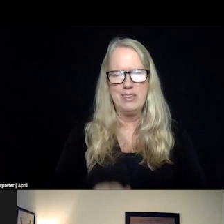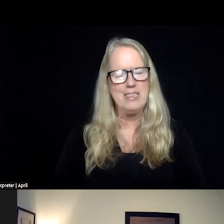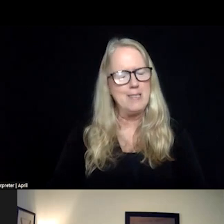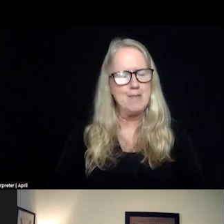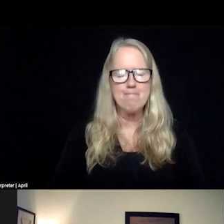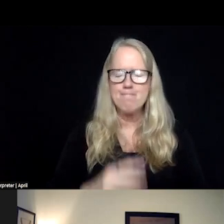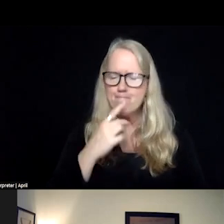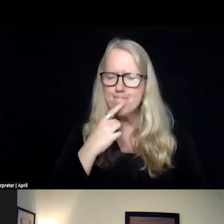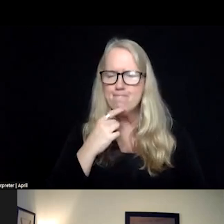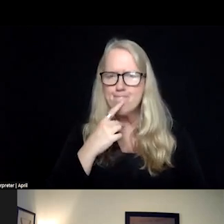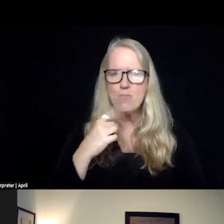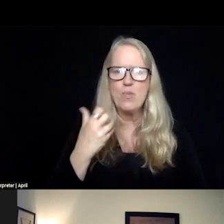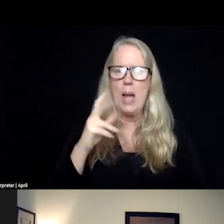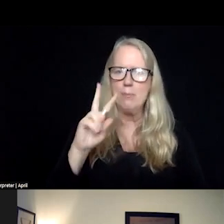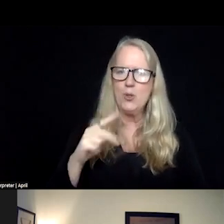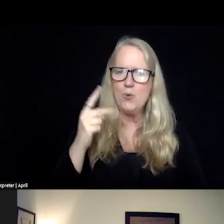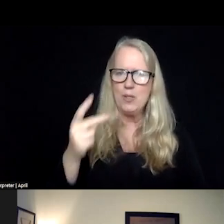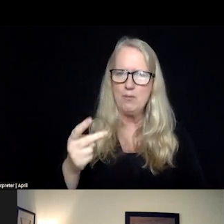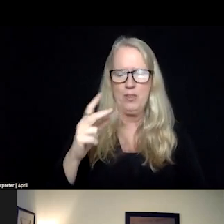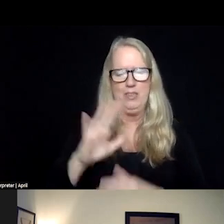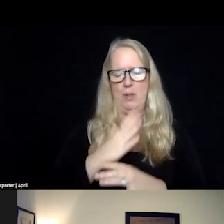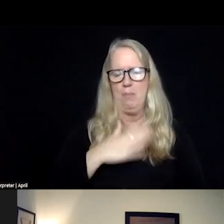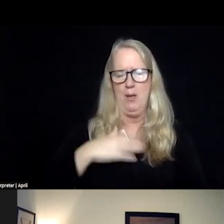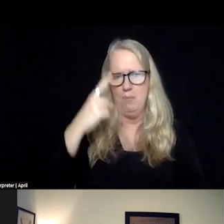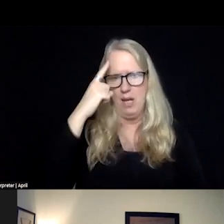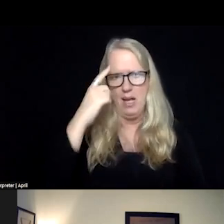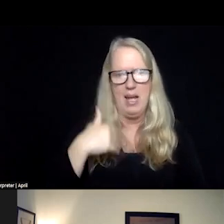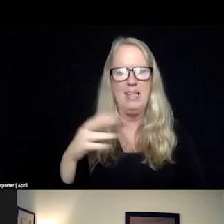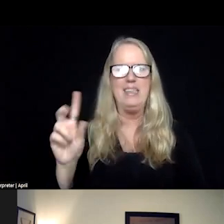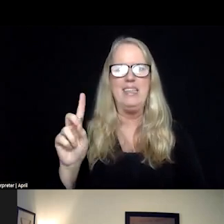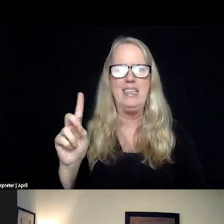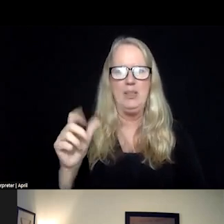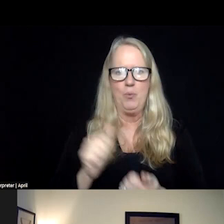GOING TO REVERT AND GO WITH D, ATLANTA. ALL RIGHT.